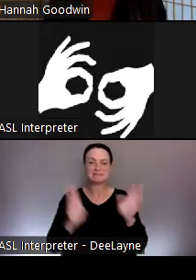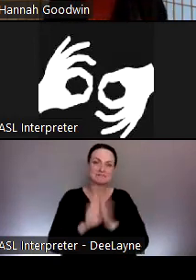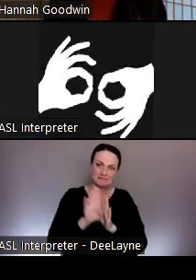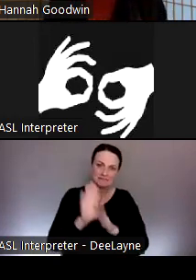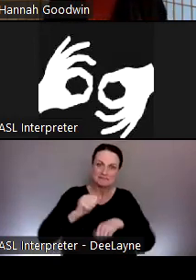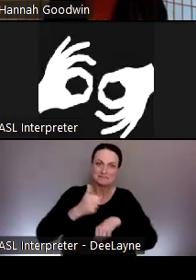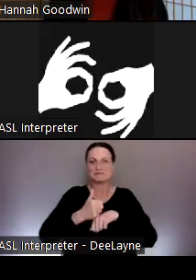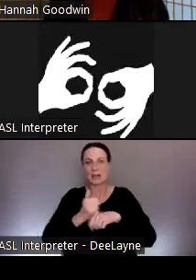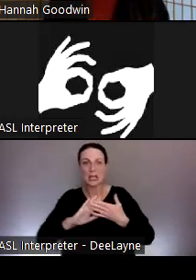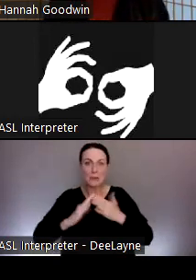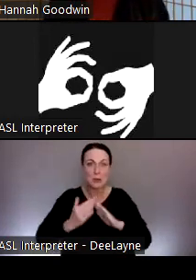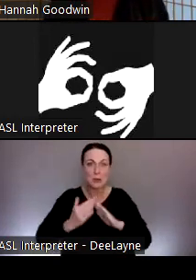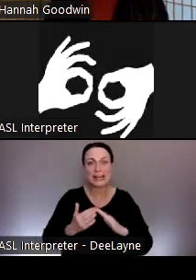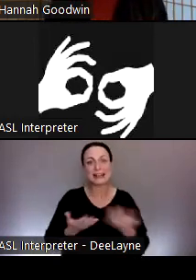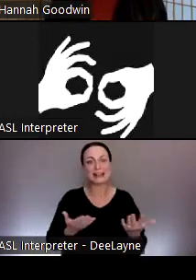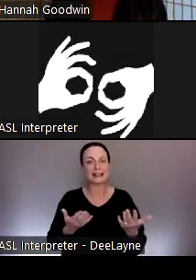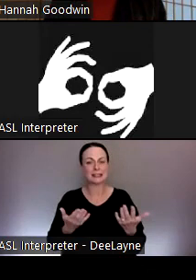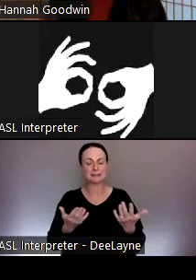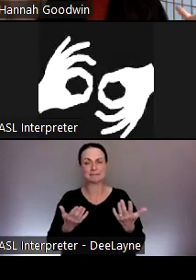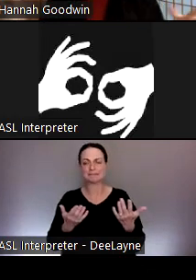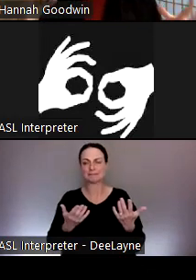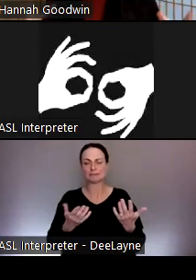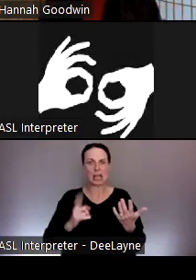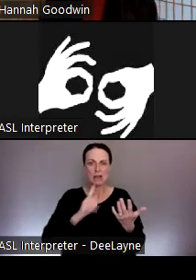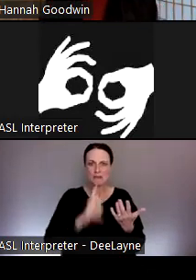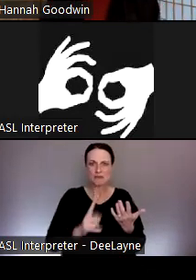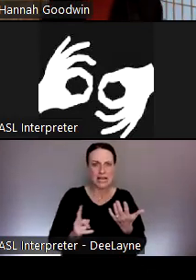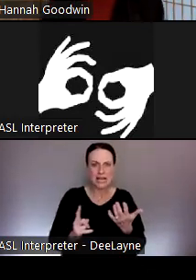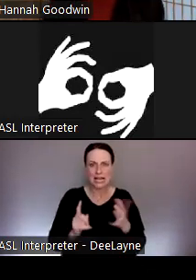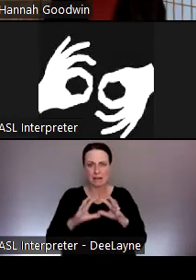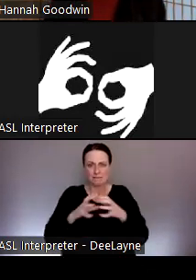and you're really gathering a group of people together